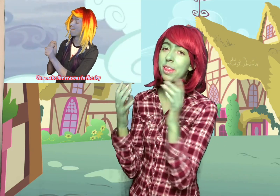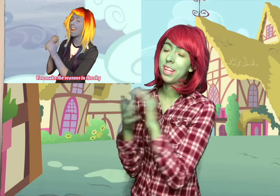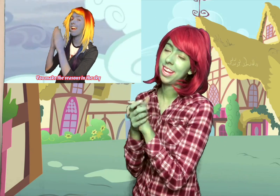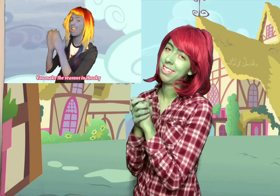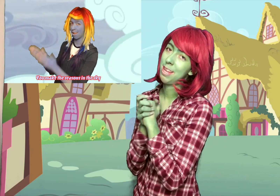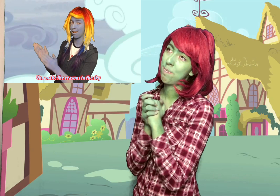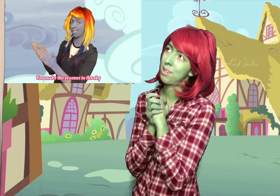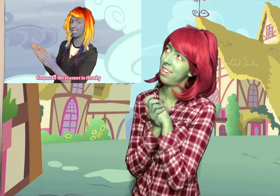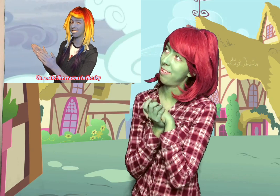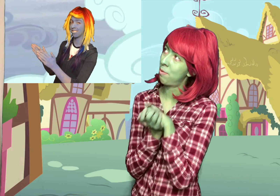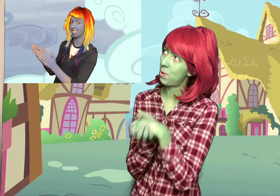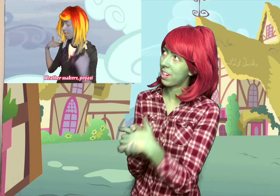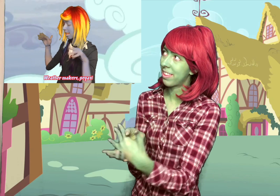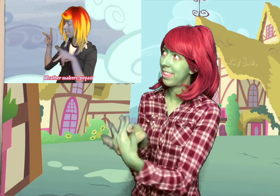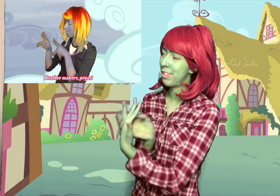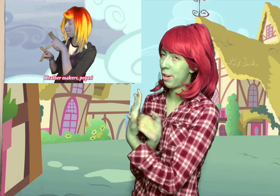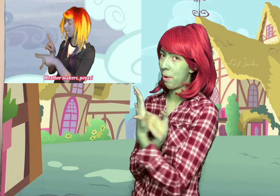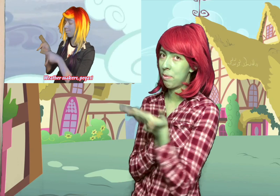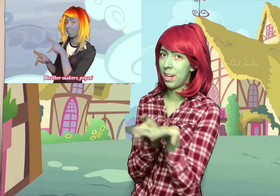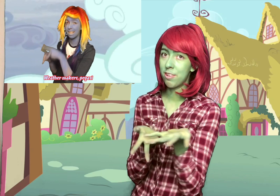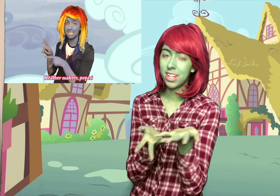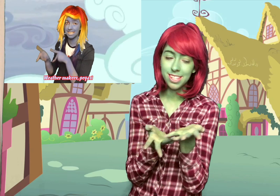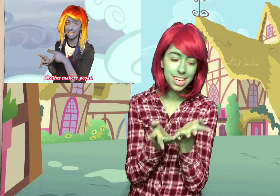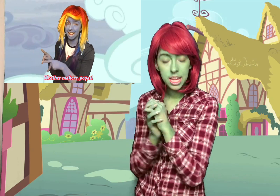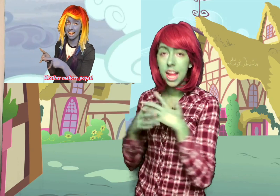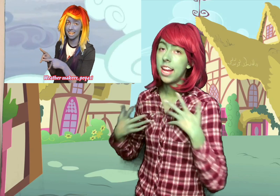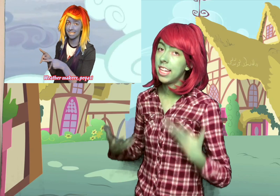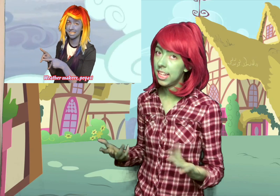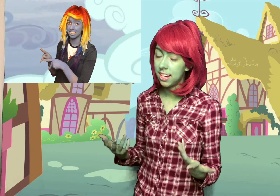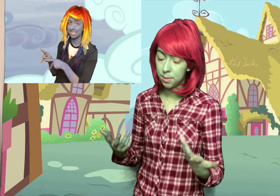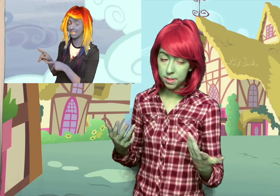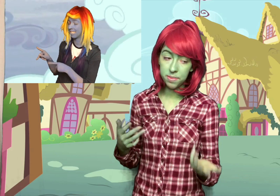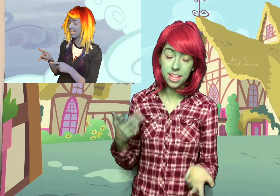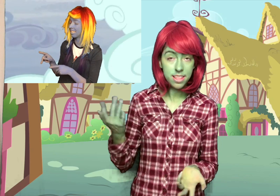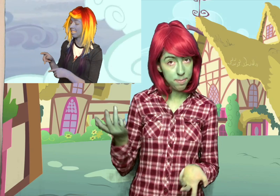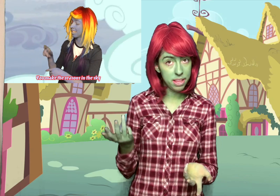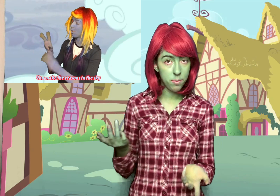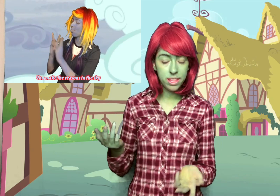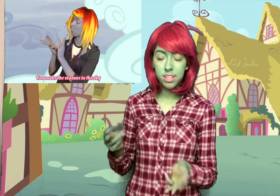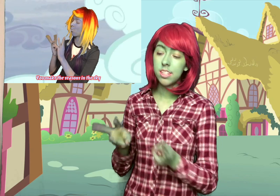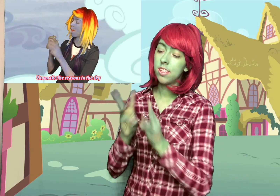the concept for the show i'm trying to translate and i needed to specify that they made the weather